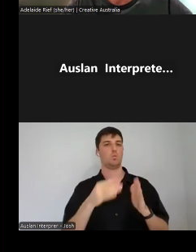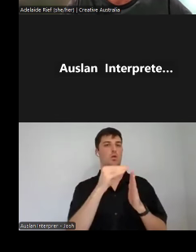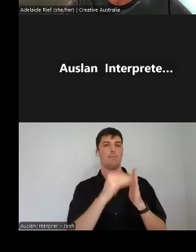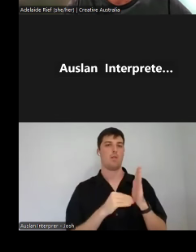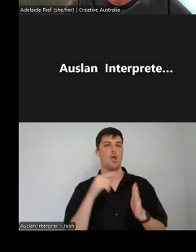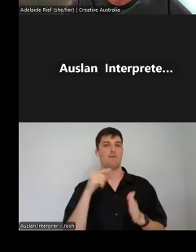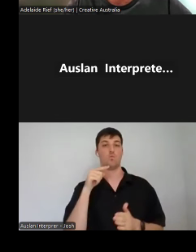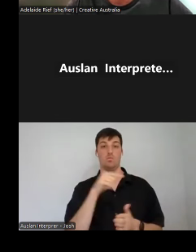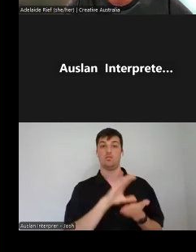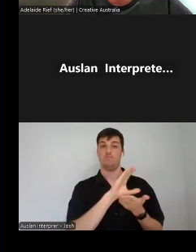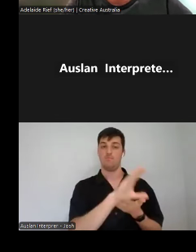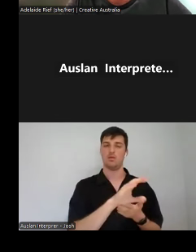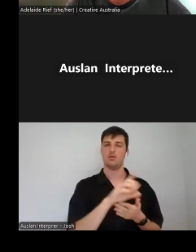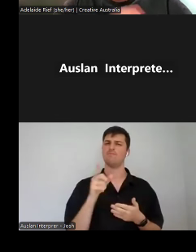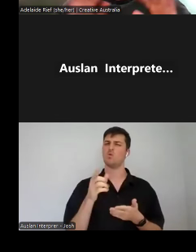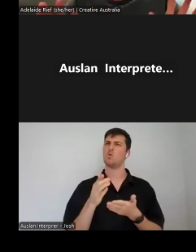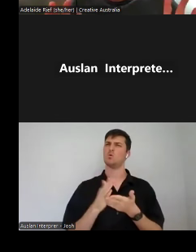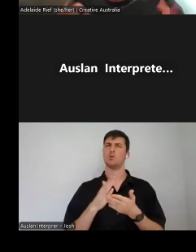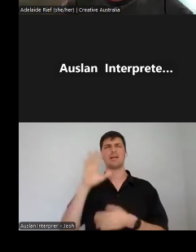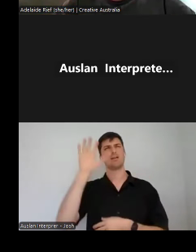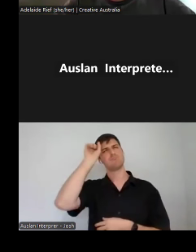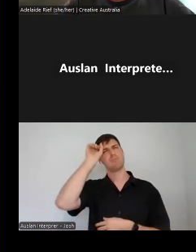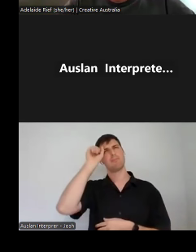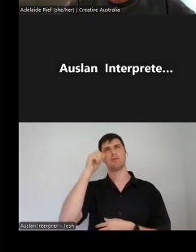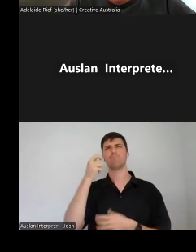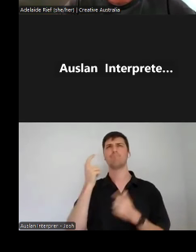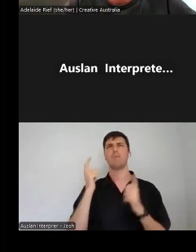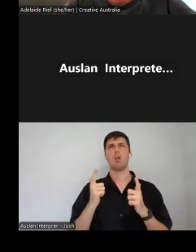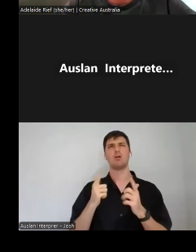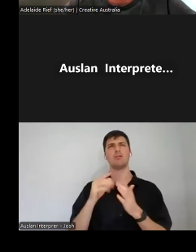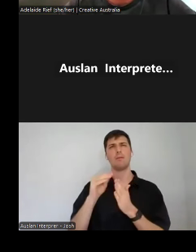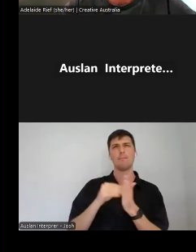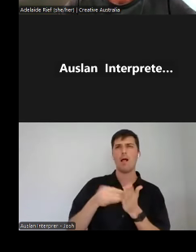you're not sure, can't remember, there's a lot of opportunities, you've applied for a lot of things,